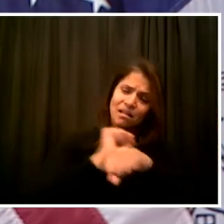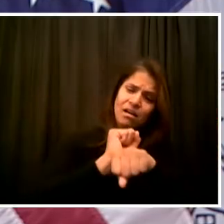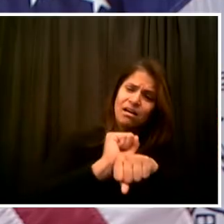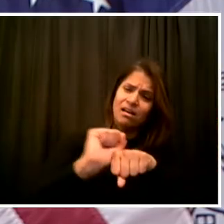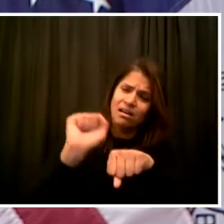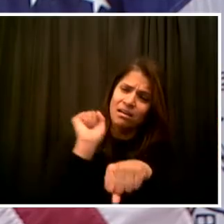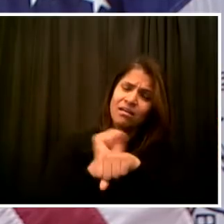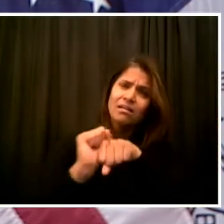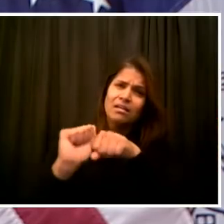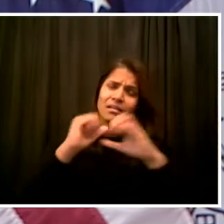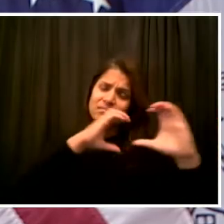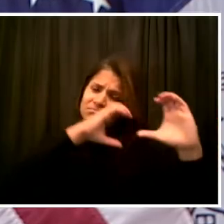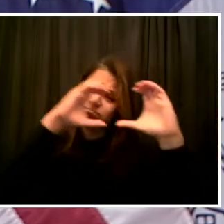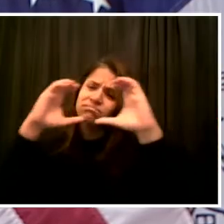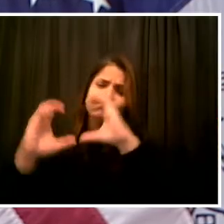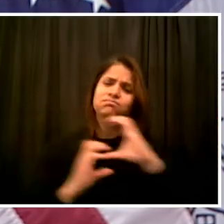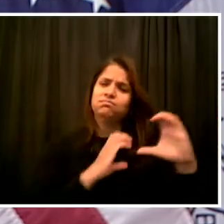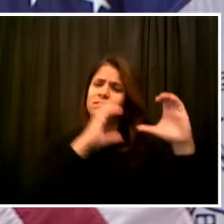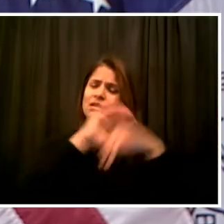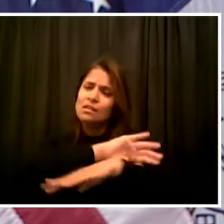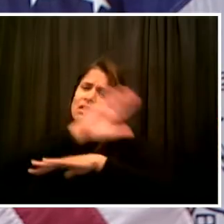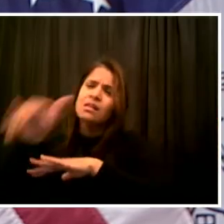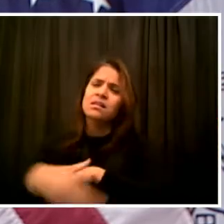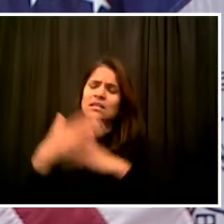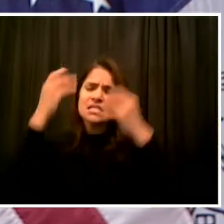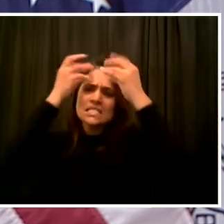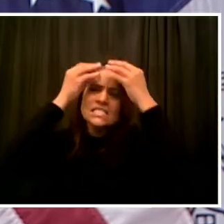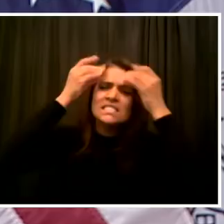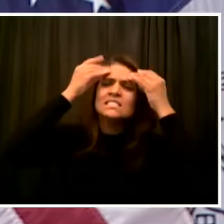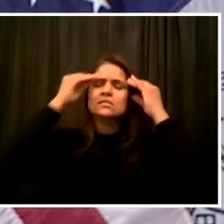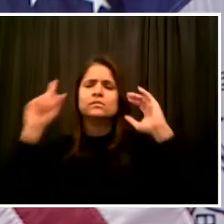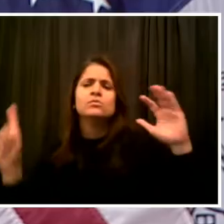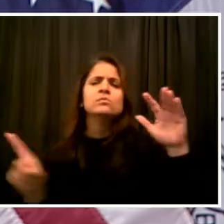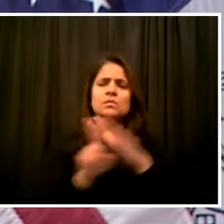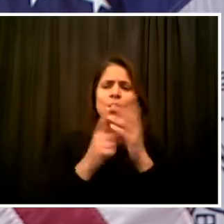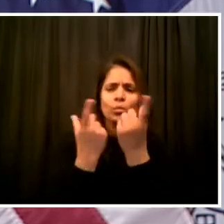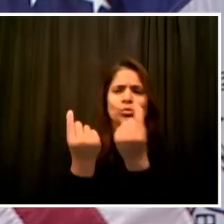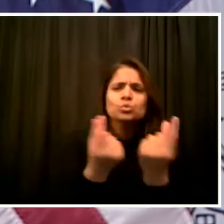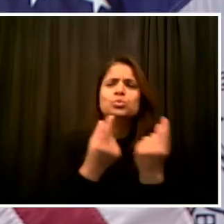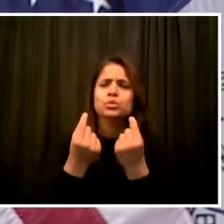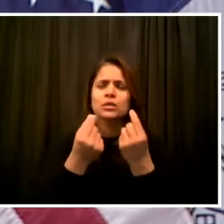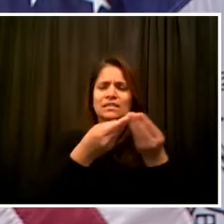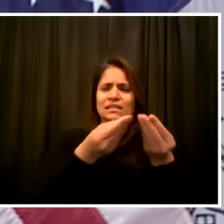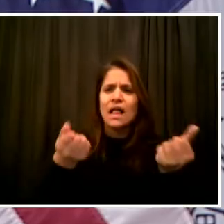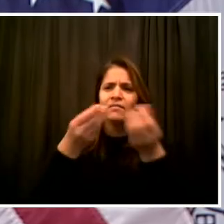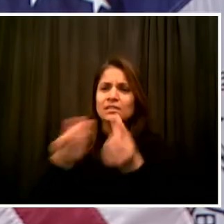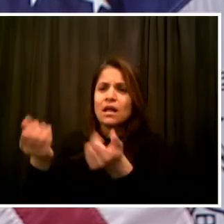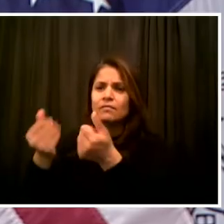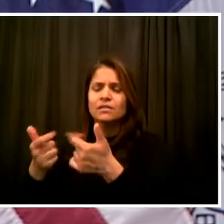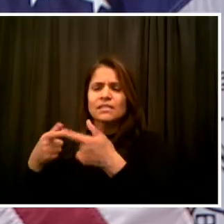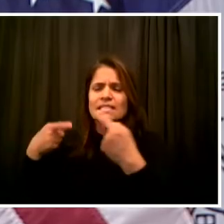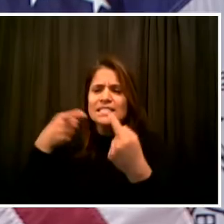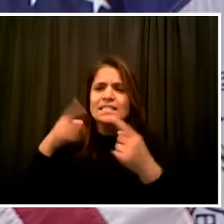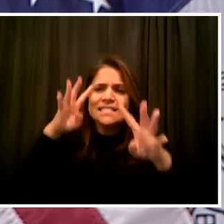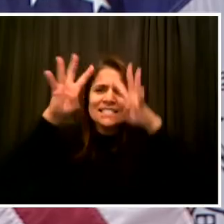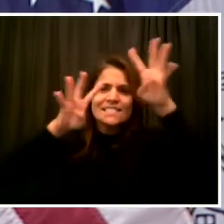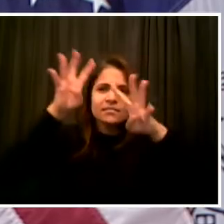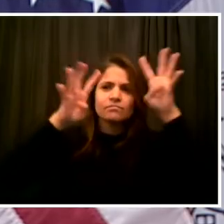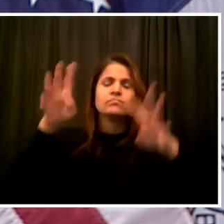AS A SENIOR ADVISOR. NONSTOP COMMUNICATION. YOU KNOW WHAT, EVEN AMONG THE HEALTH CARE